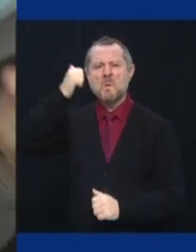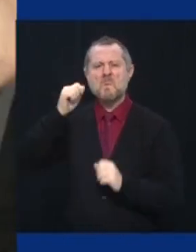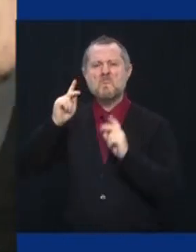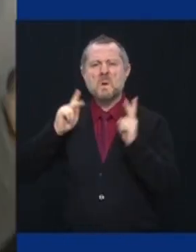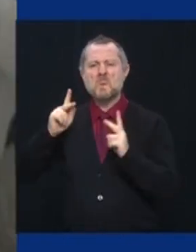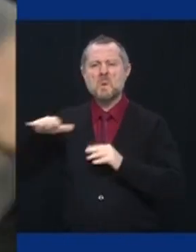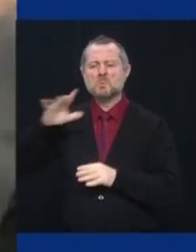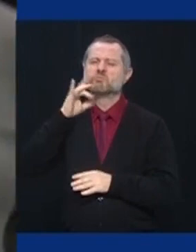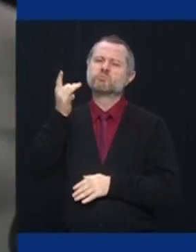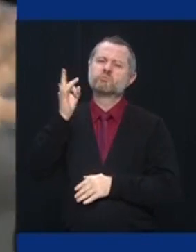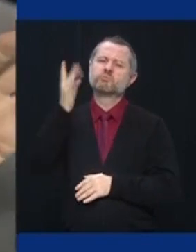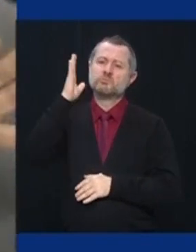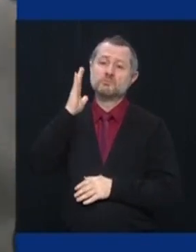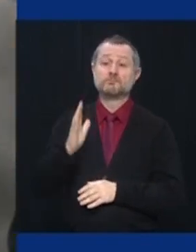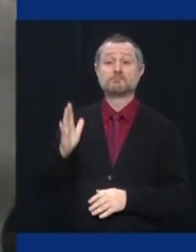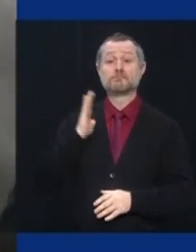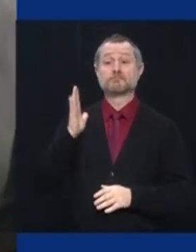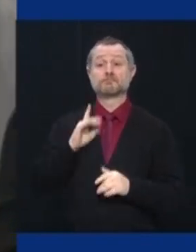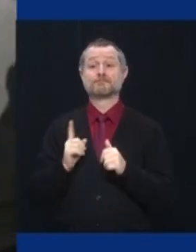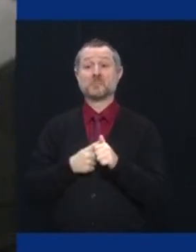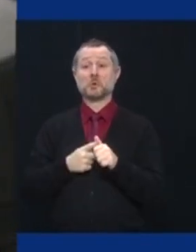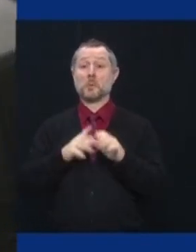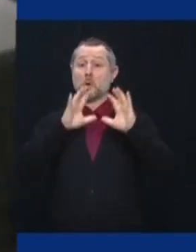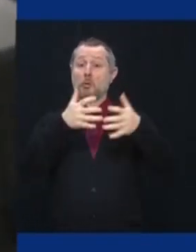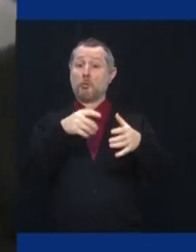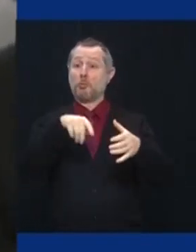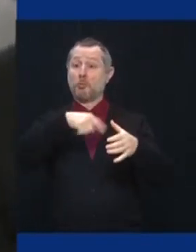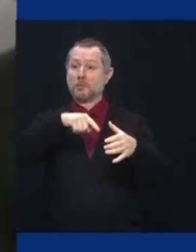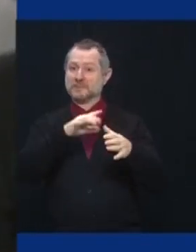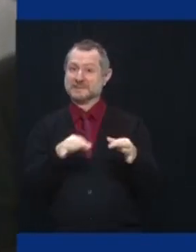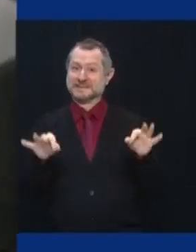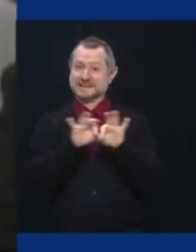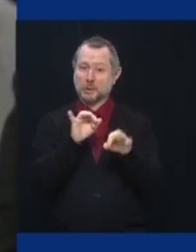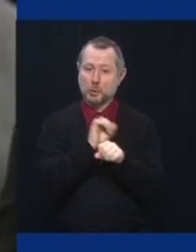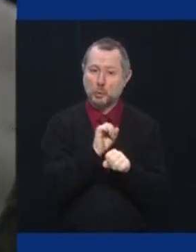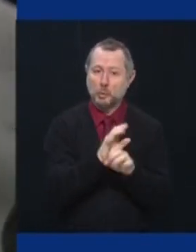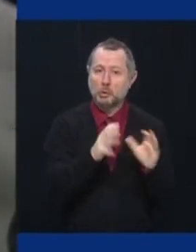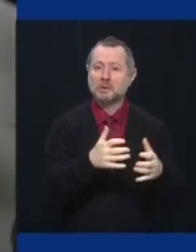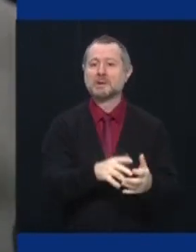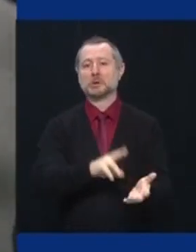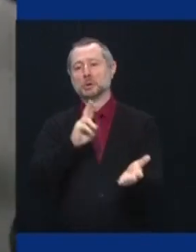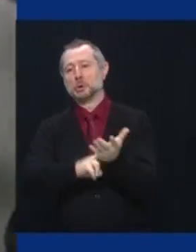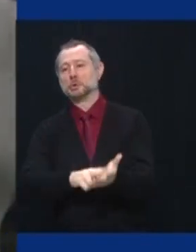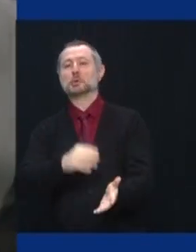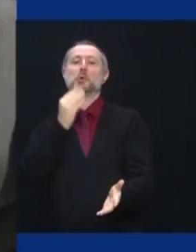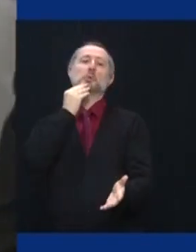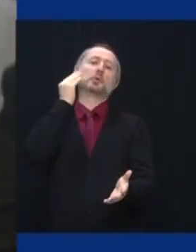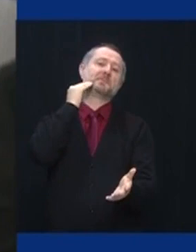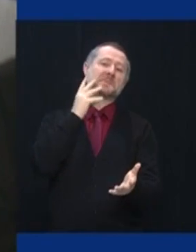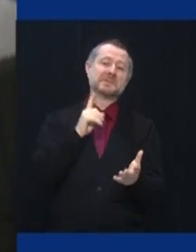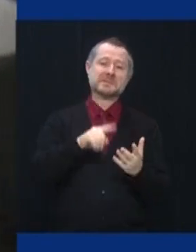BECAUSE COVID AFFECTS OLDER SO OUR INITIAL THRESHOLD WAS ESSENTIAL WORKERS, NURSING